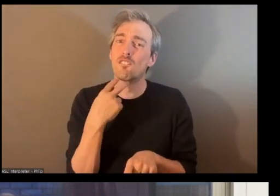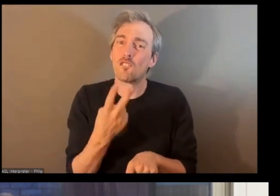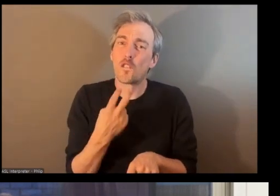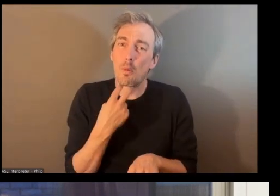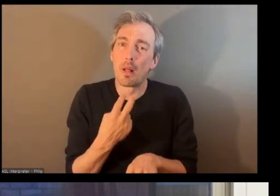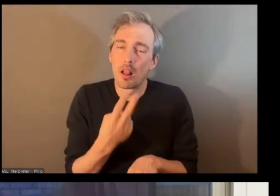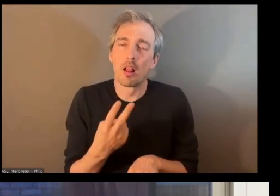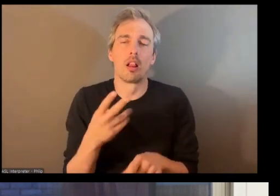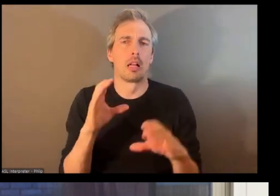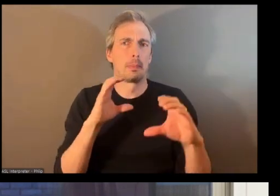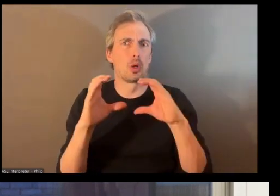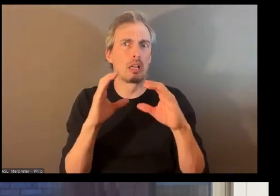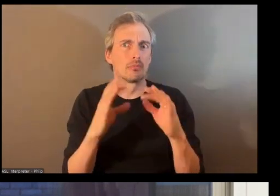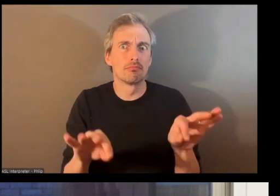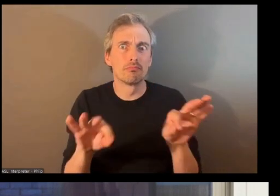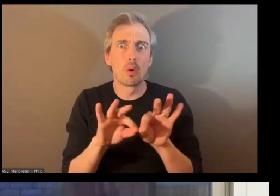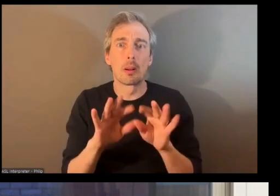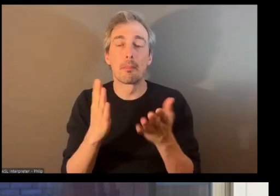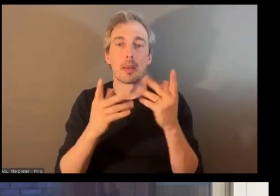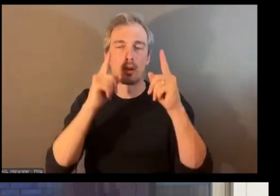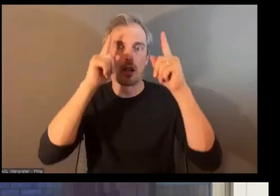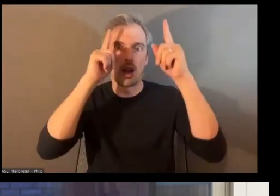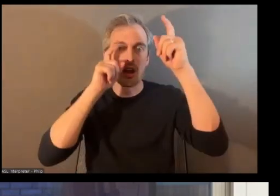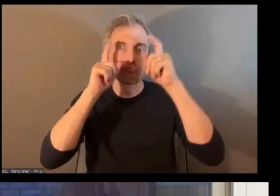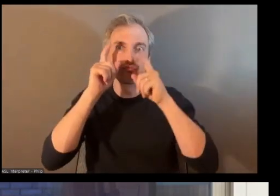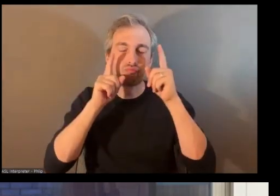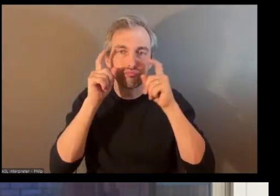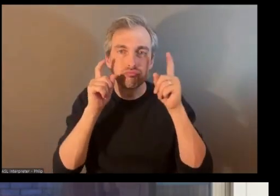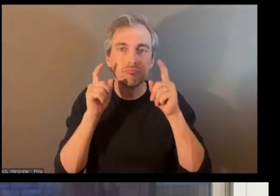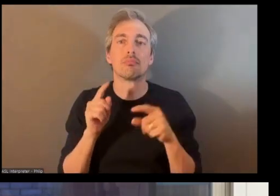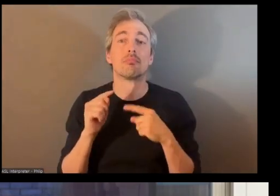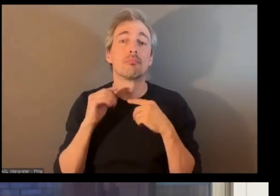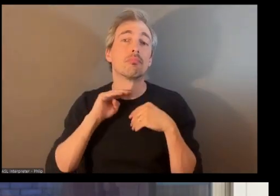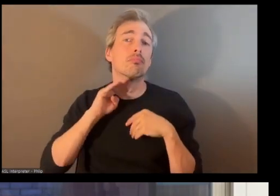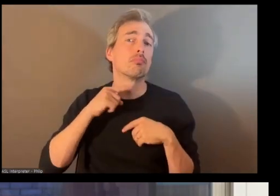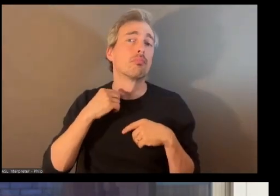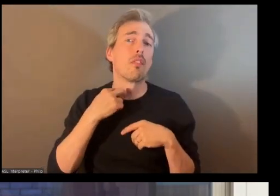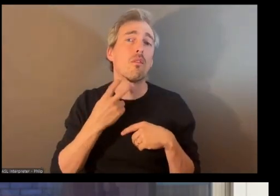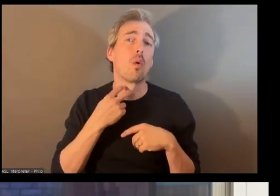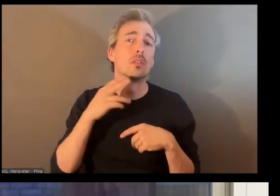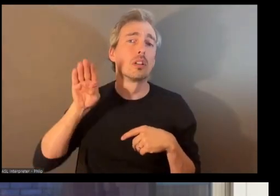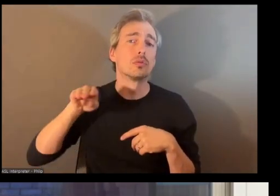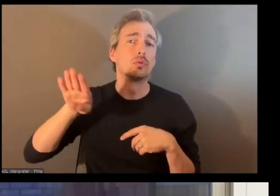One of my favorites is allowing pauses between sentences in audio, rather than between words.